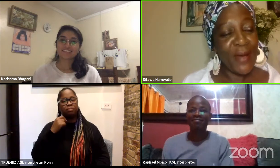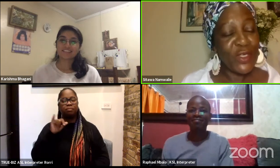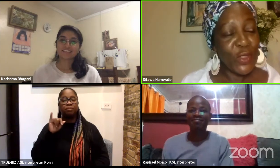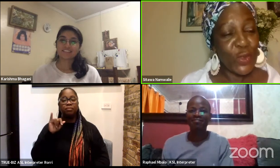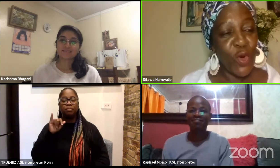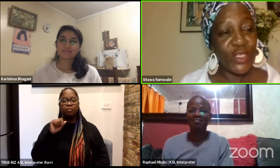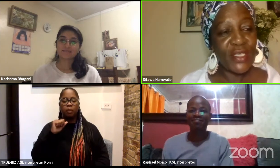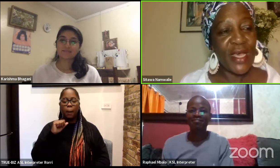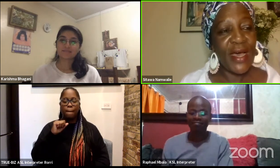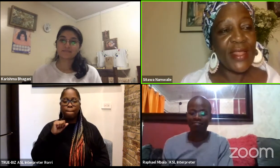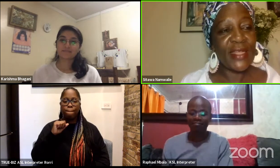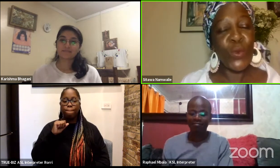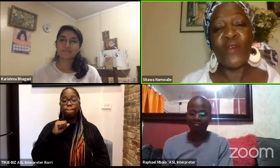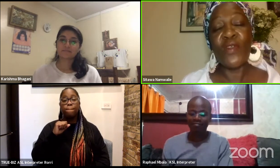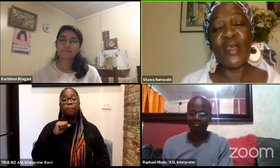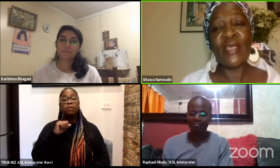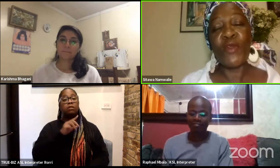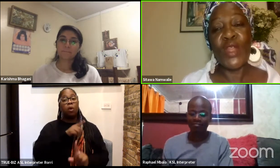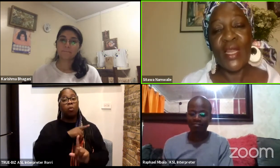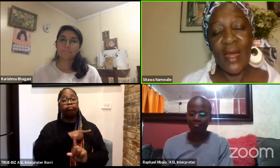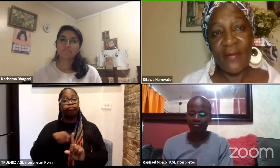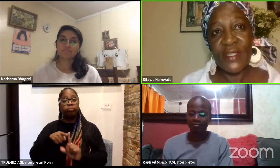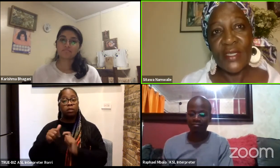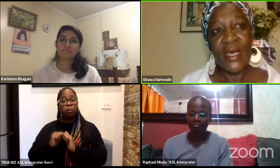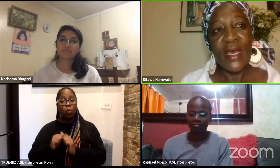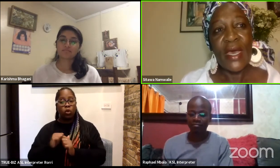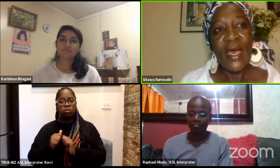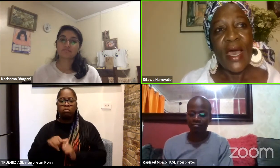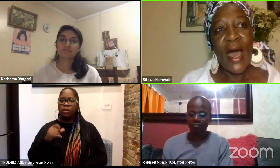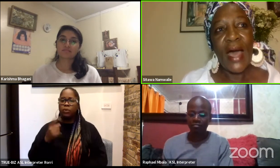When it comes to when it comes to sports, that's one of the things I really loved,